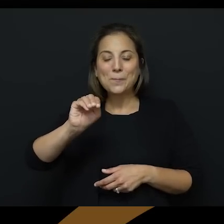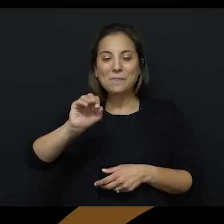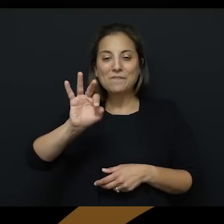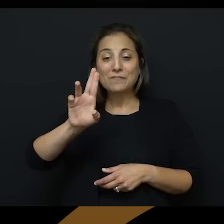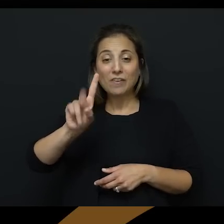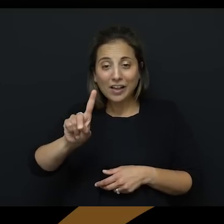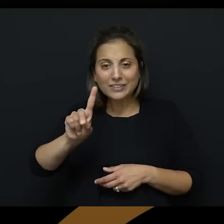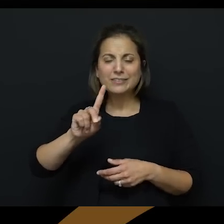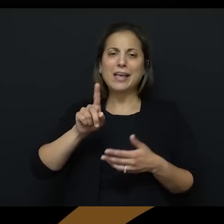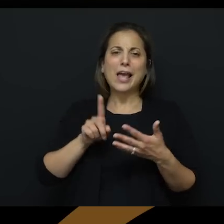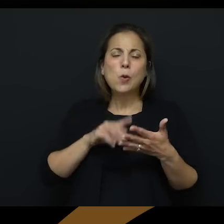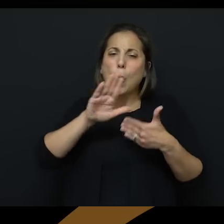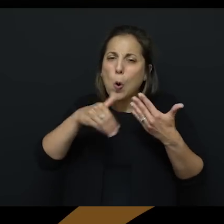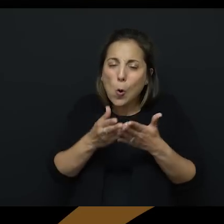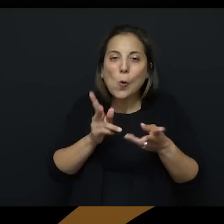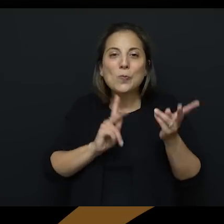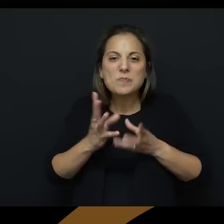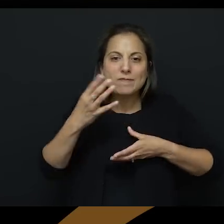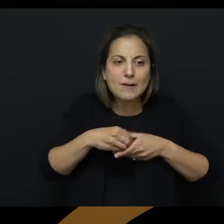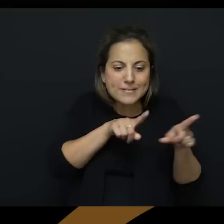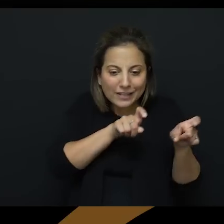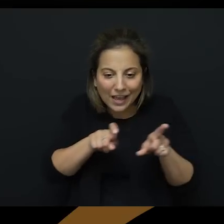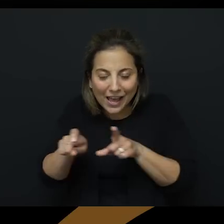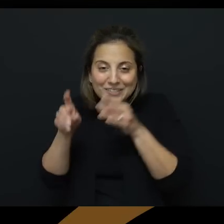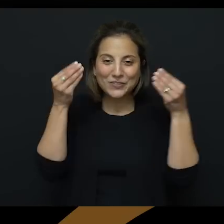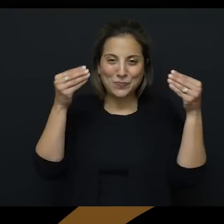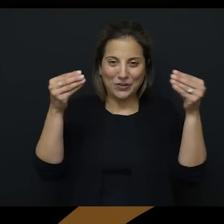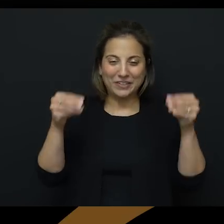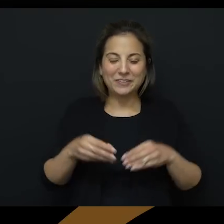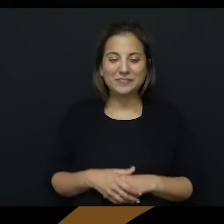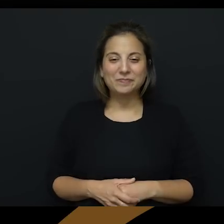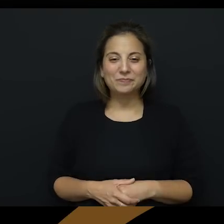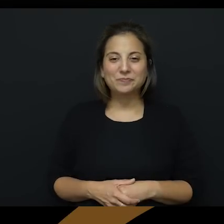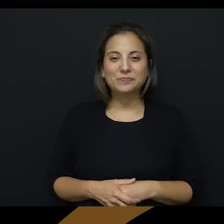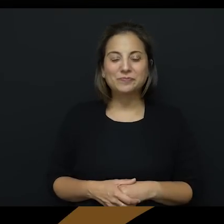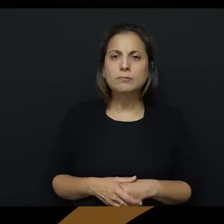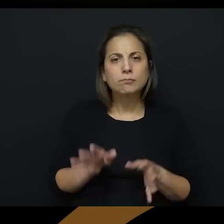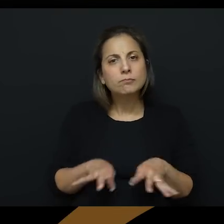and all the kids and families that have participated in endless testing and marketing.